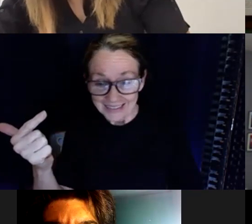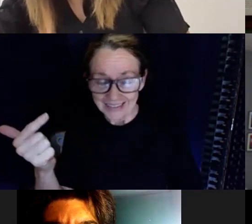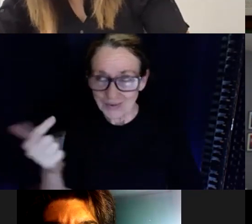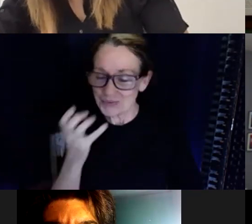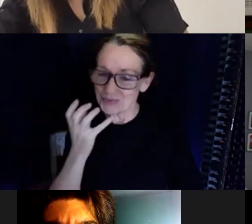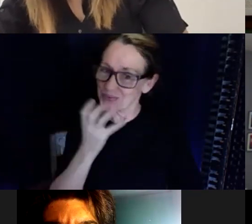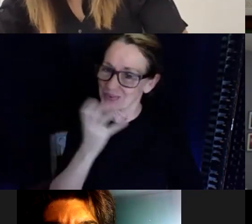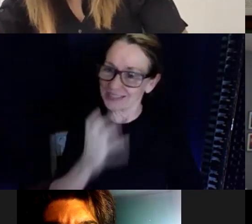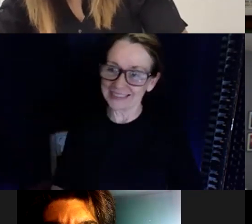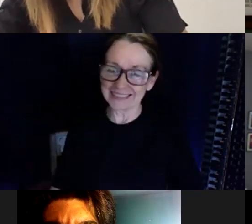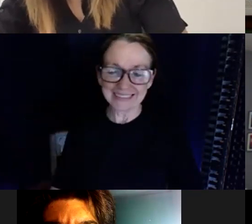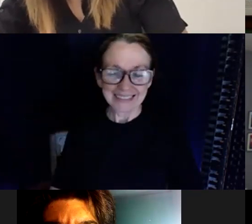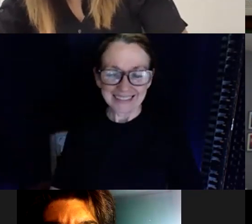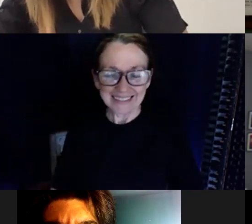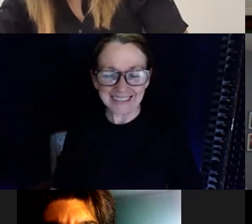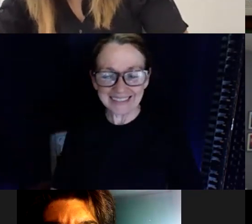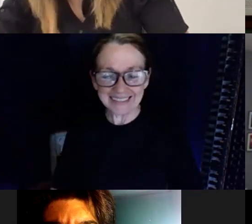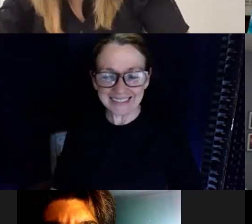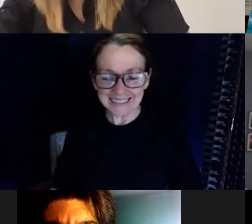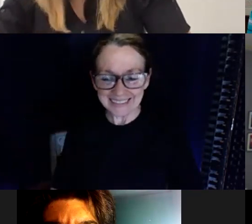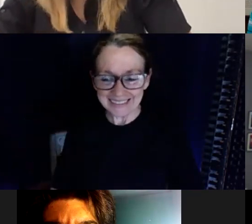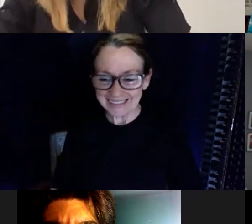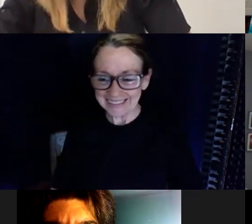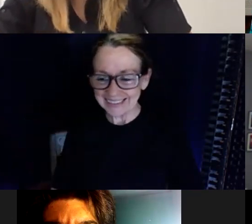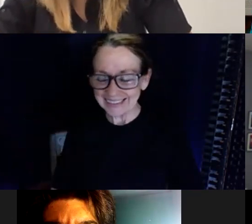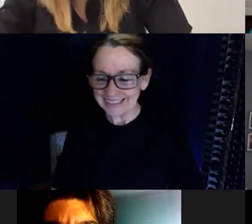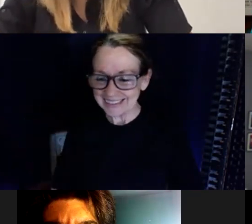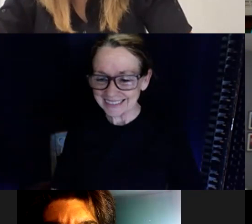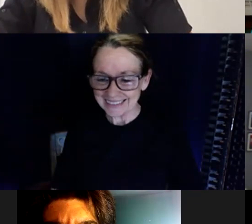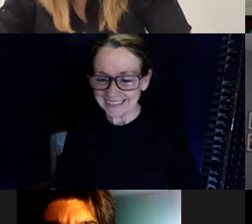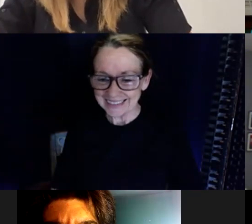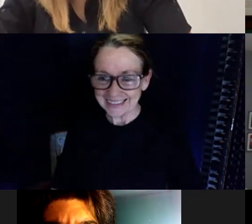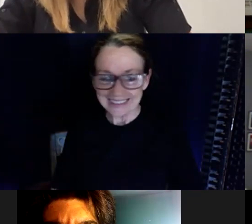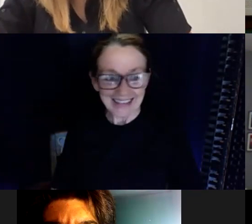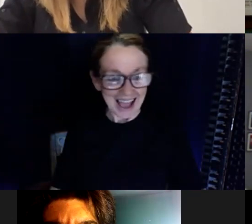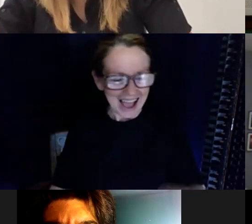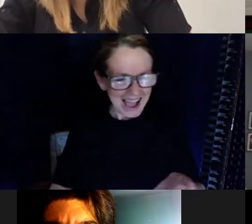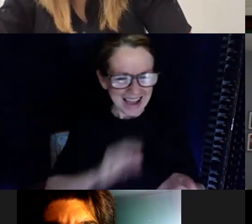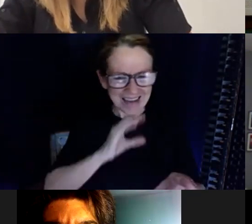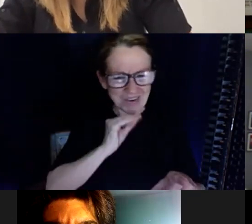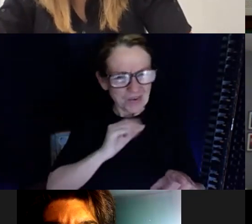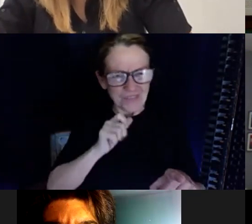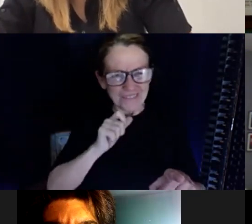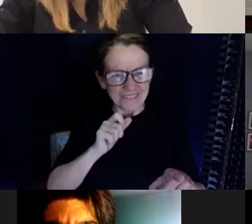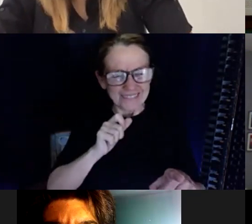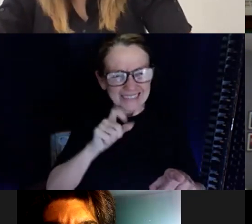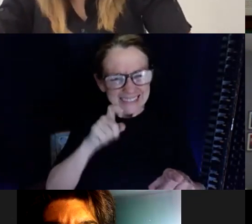CHRISTINE WEST 2ND.